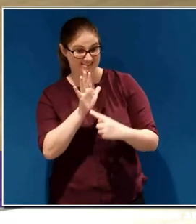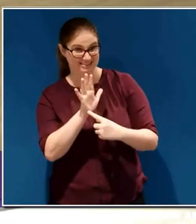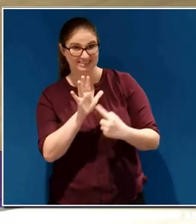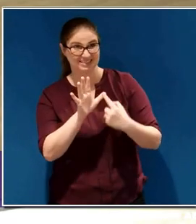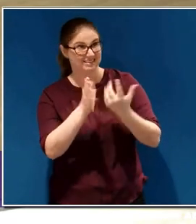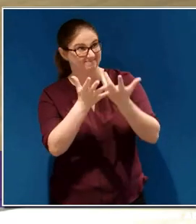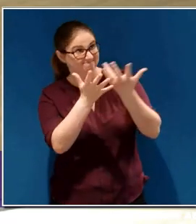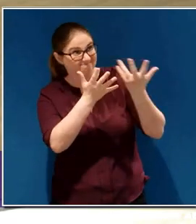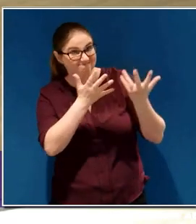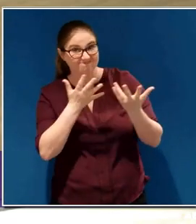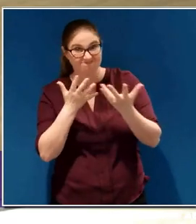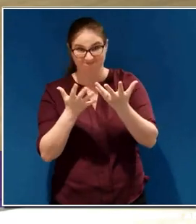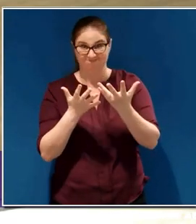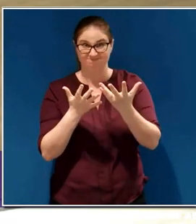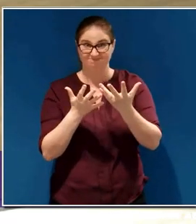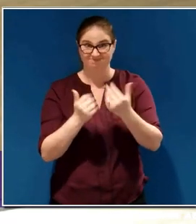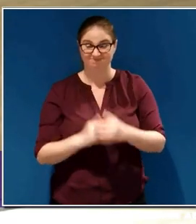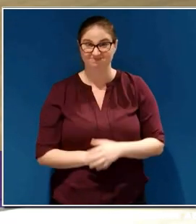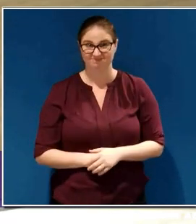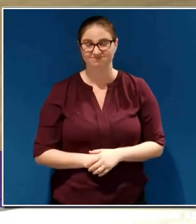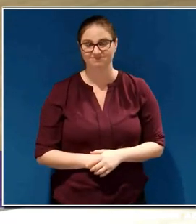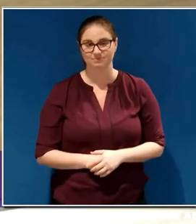If you had a wish list for the data that each State